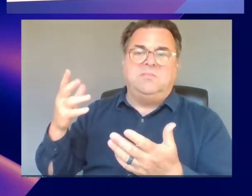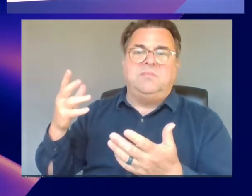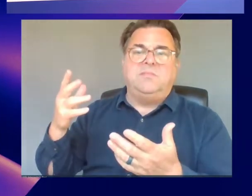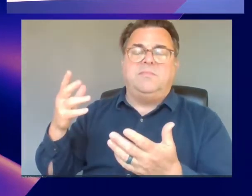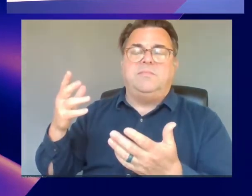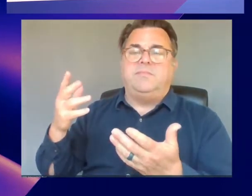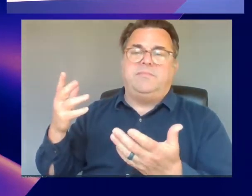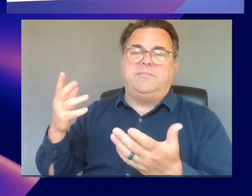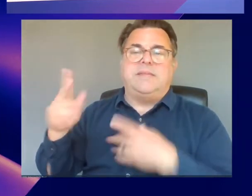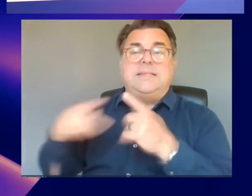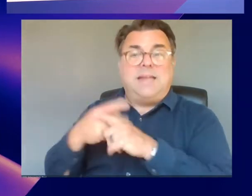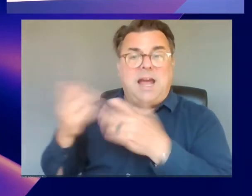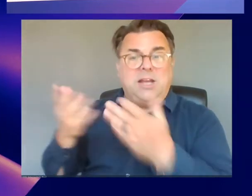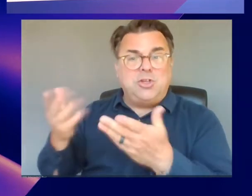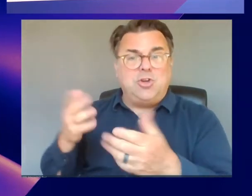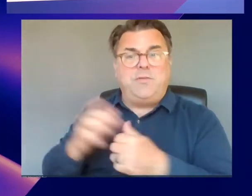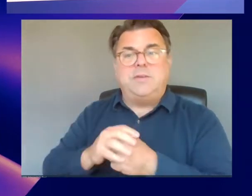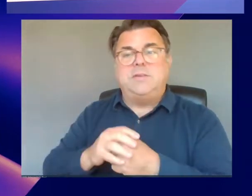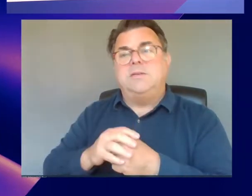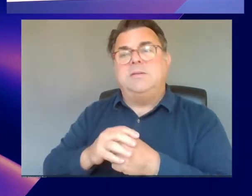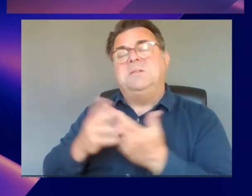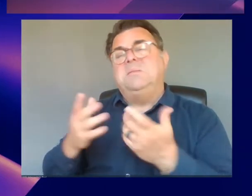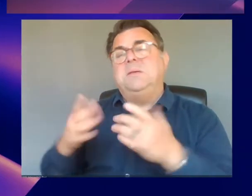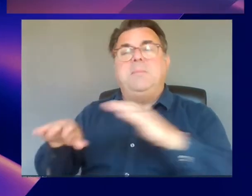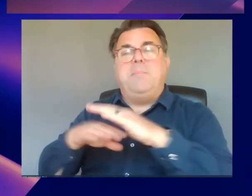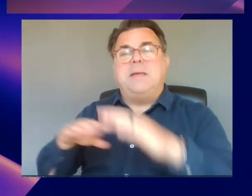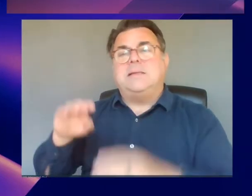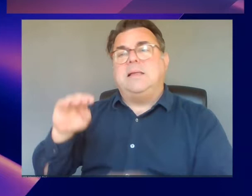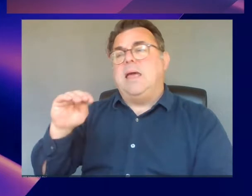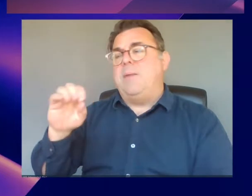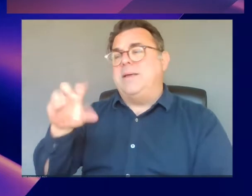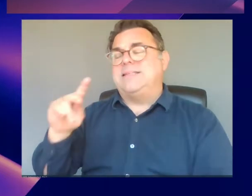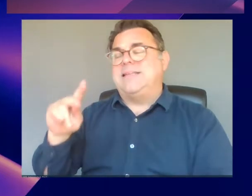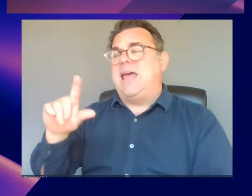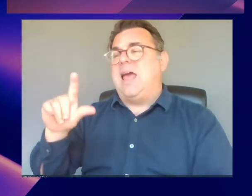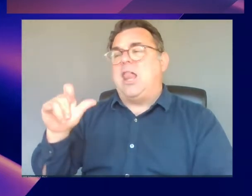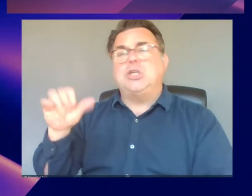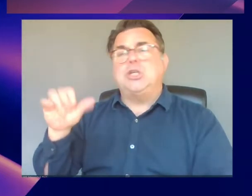It all comes with basically MSK cluster, where you'll have topics,